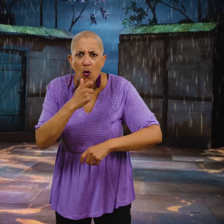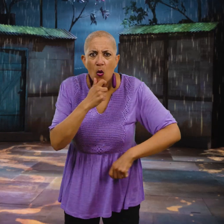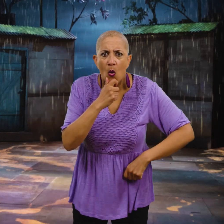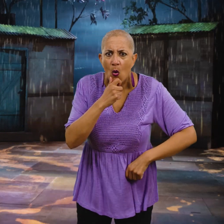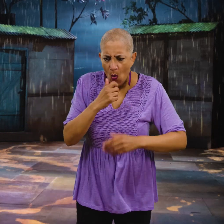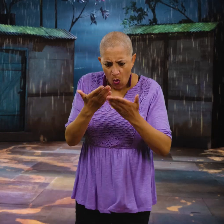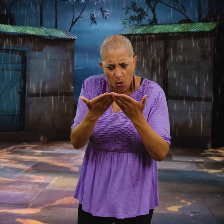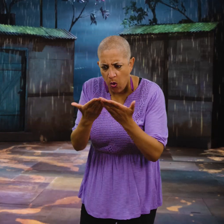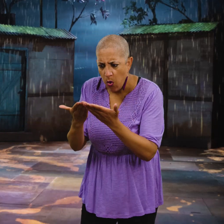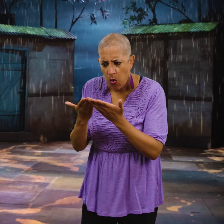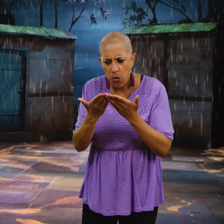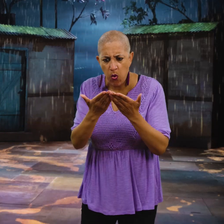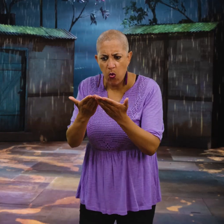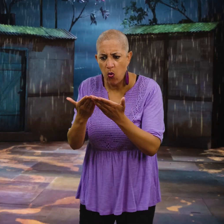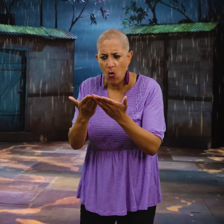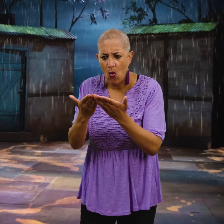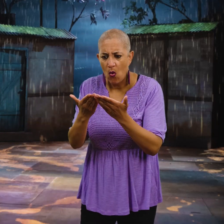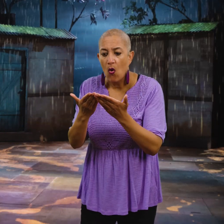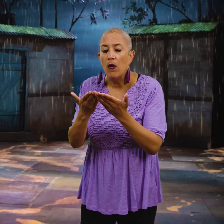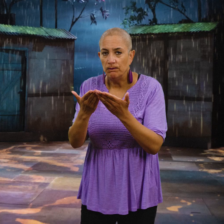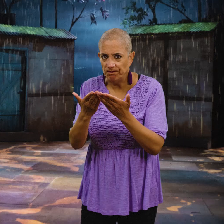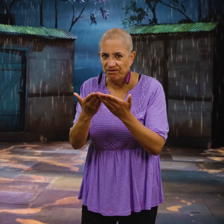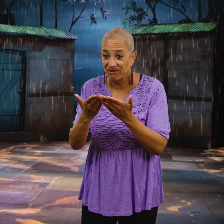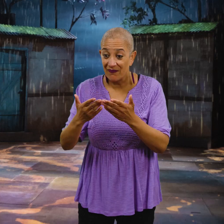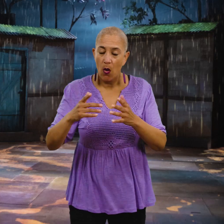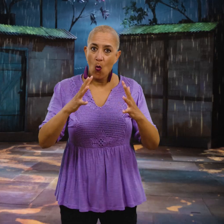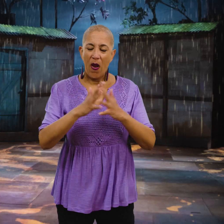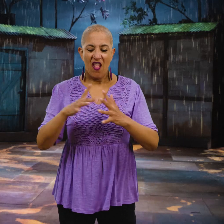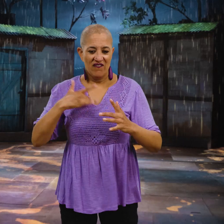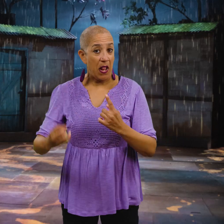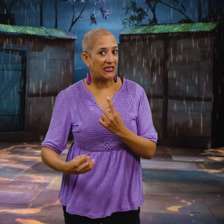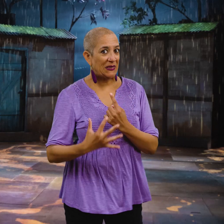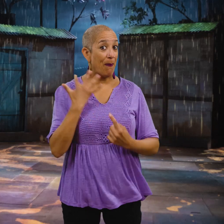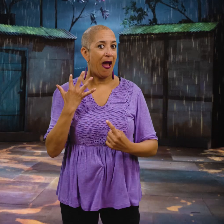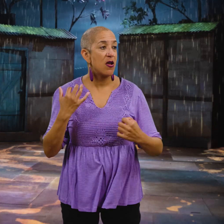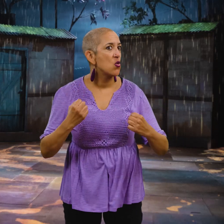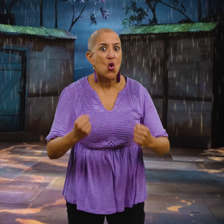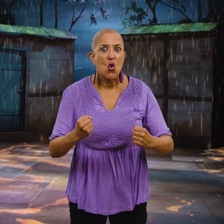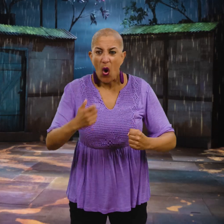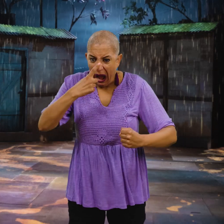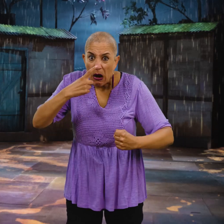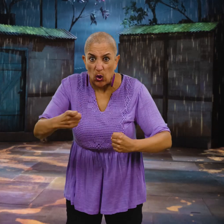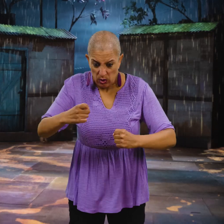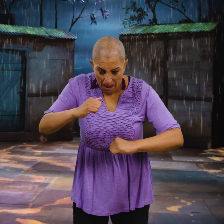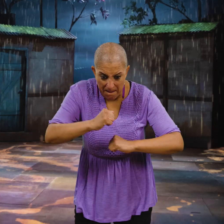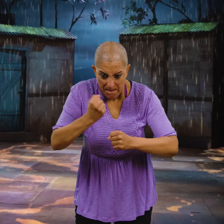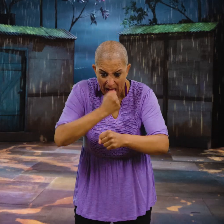Inspired, William becomes determined to build a windmill that could help the village survive.